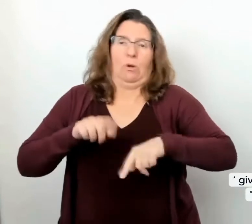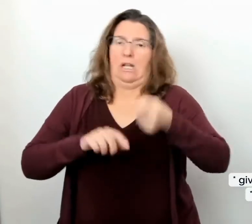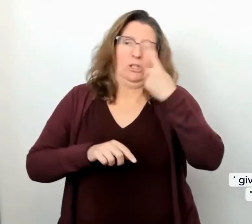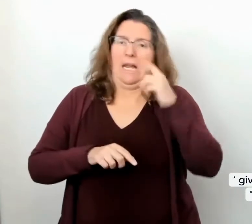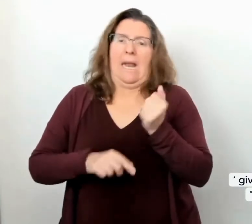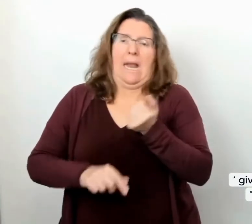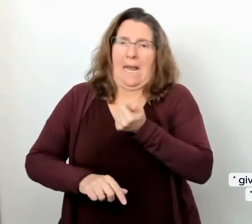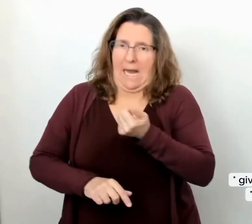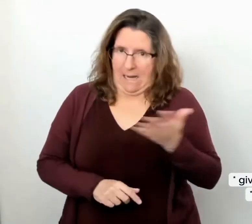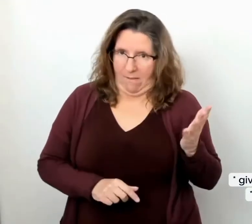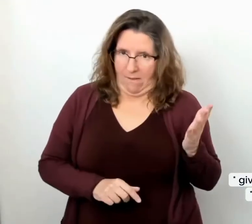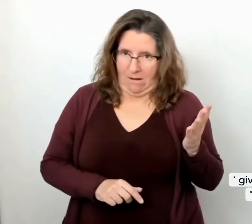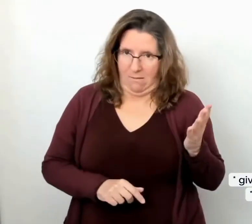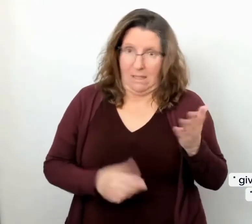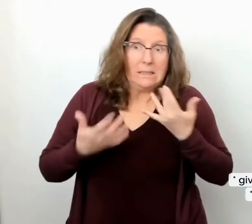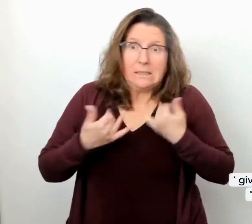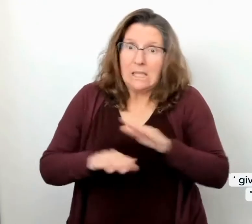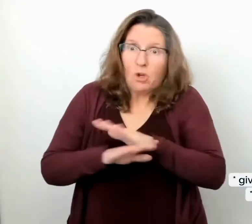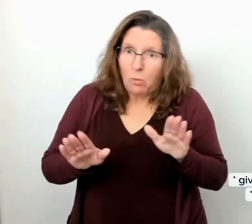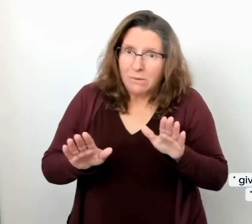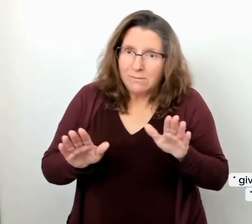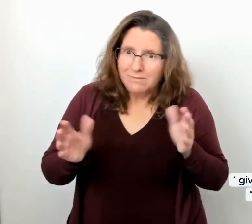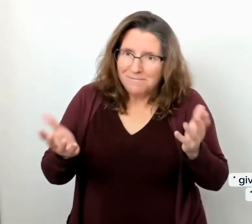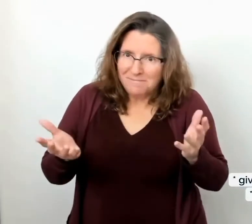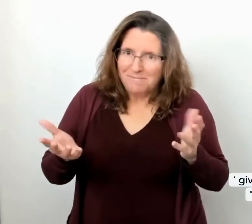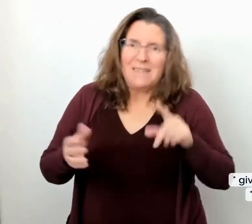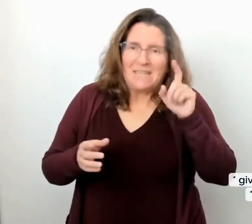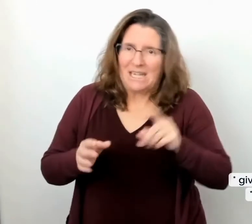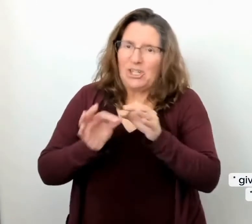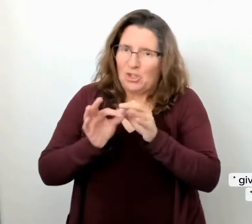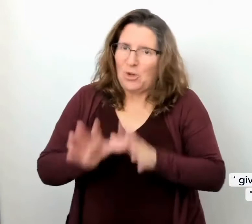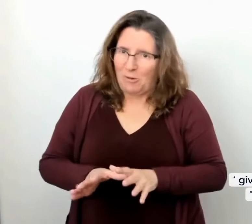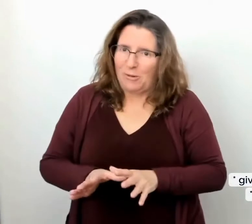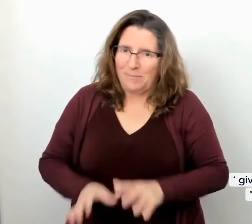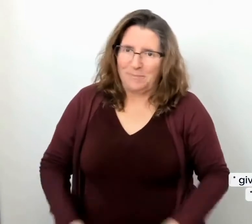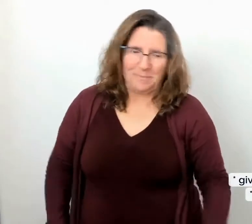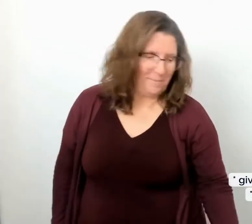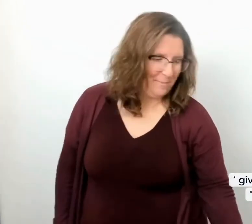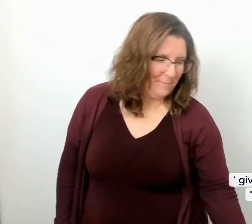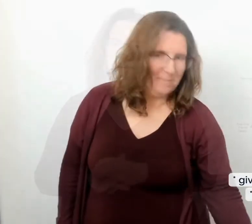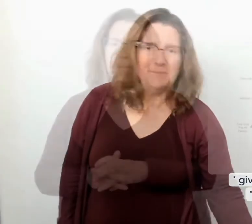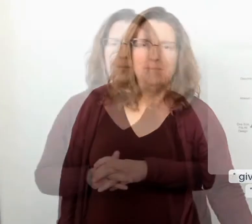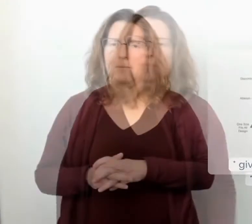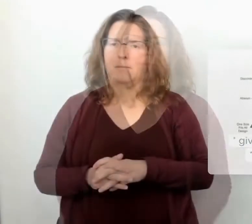Most of the time I couldn't understand ANYTHING. Still don't! Unless interpreting services are available.